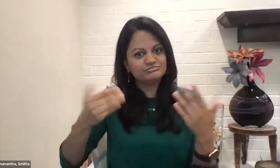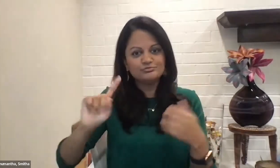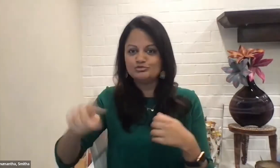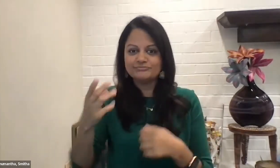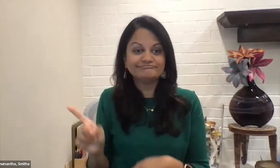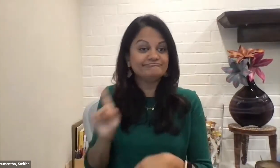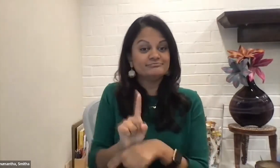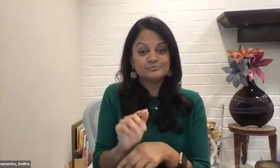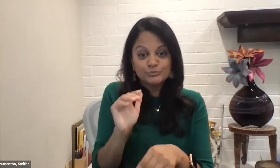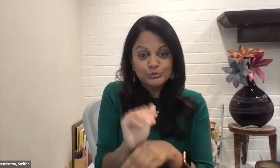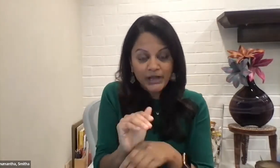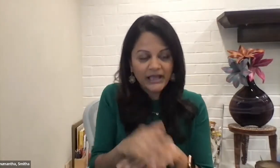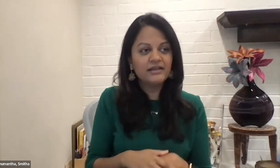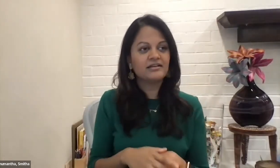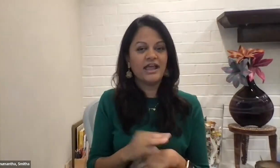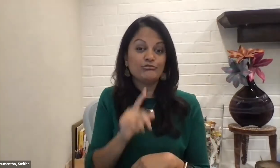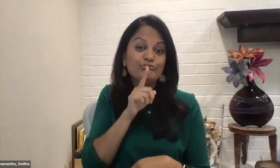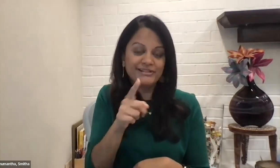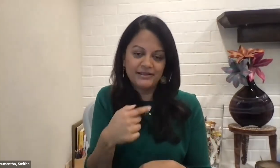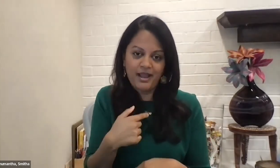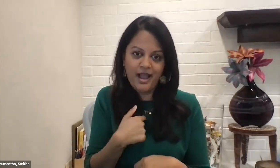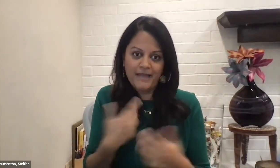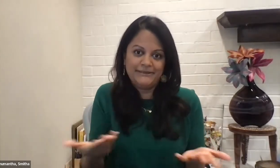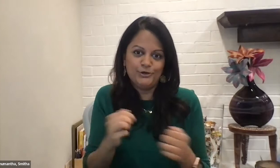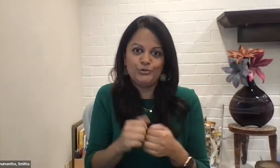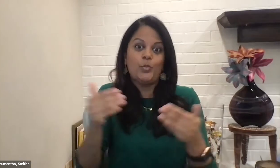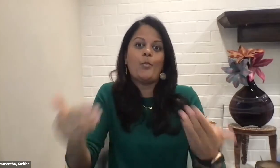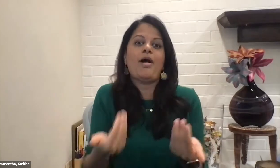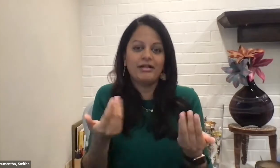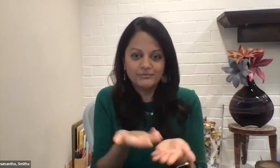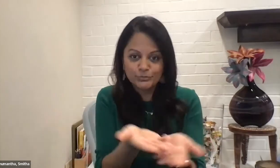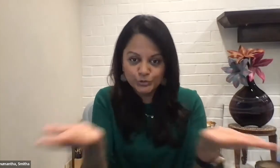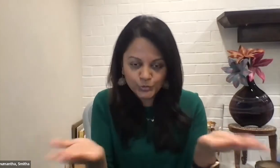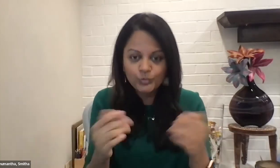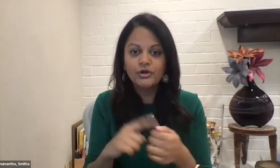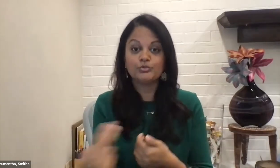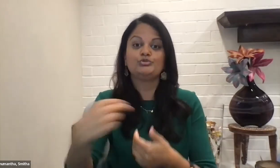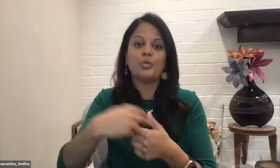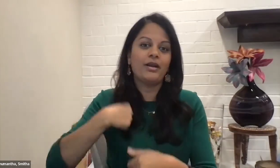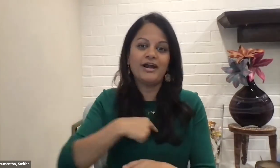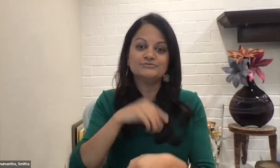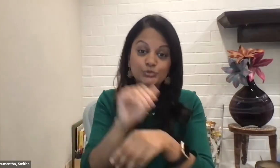that--you know what?-- tonight will be a great opportunity for me to get up, and I am here to welcome all of you